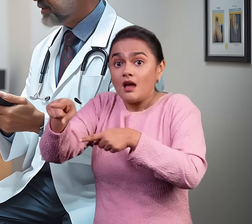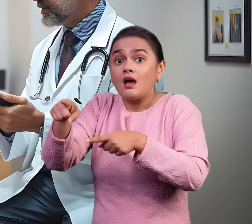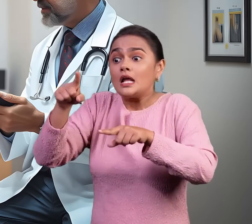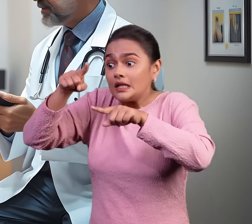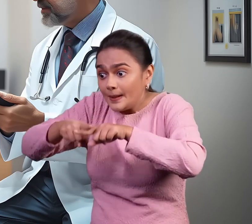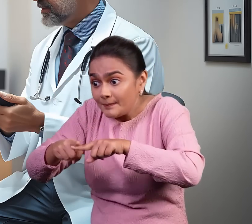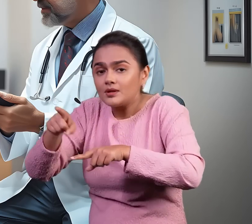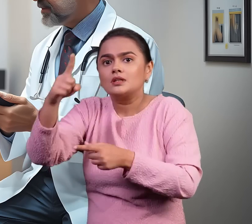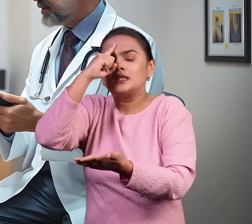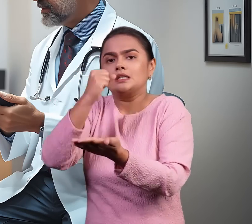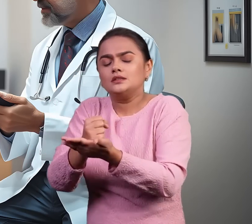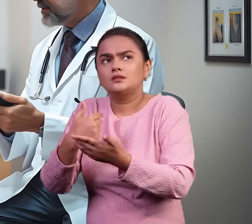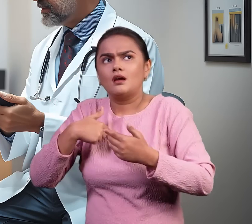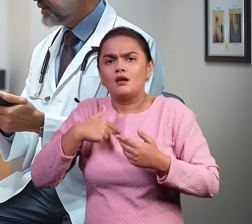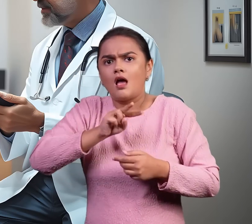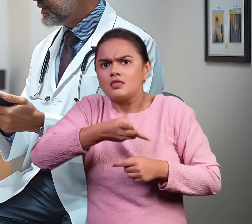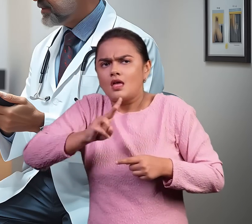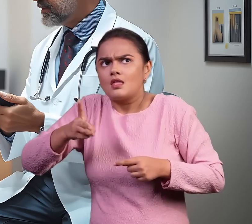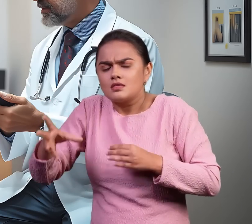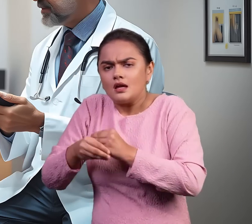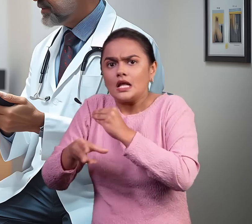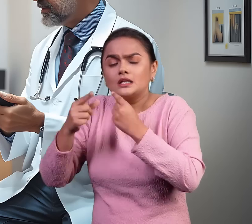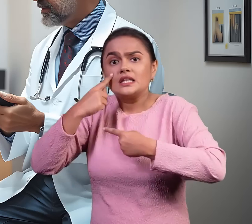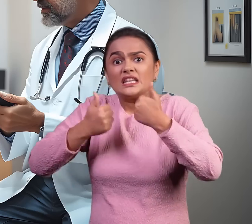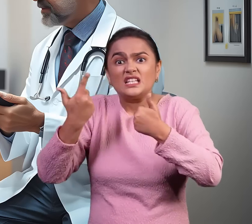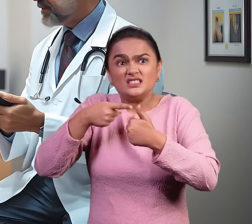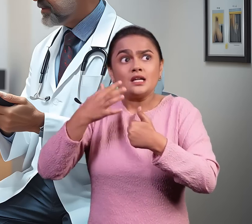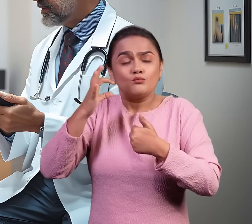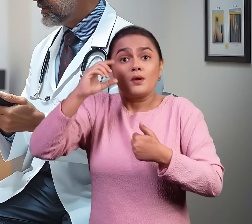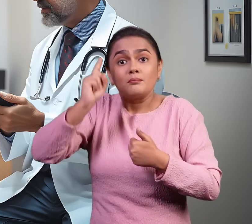Accordingly, doctors will decide the necessary tests